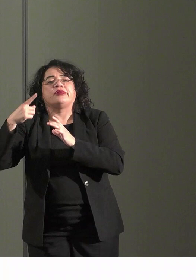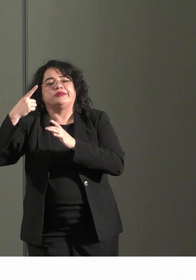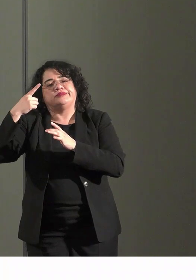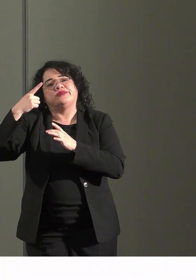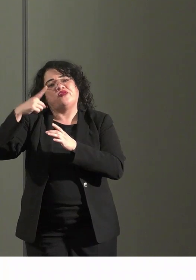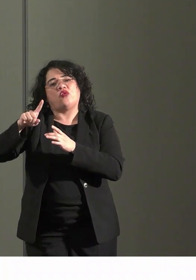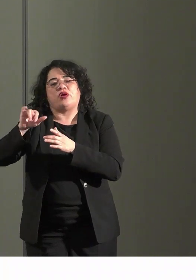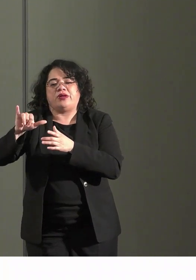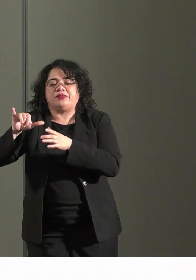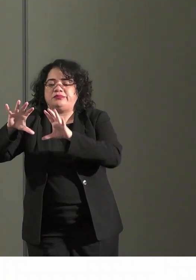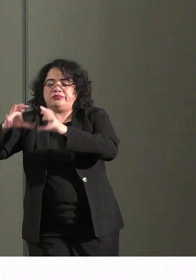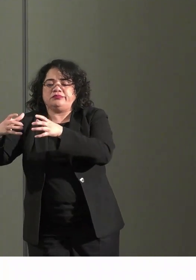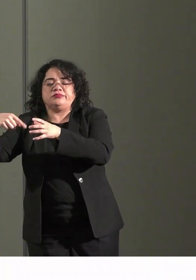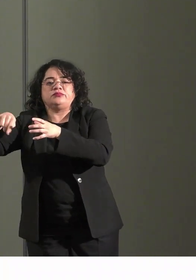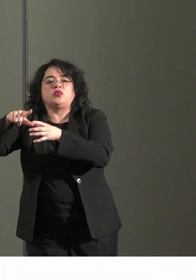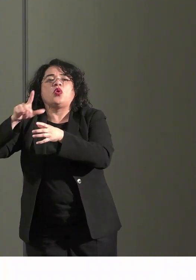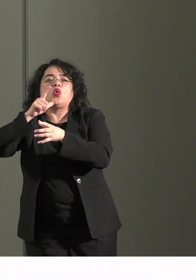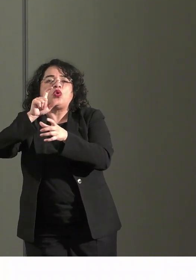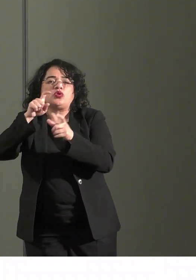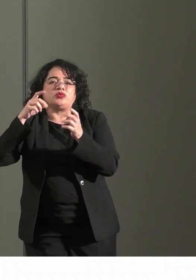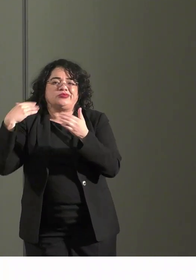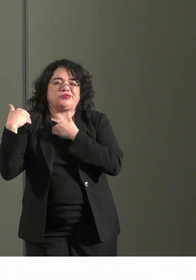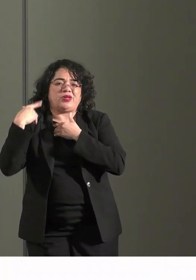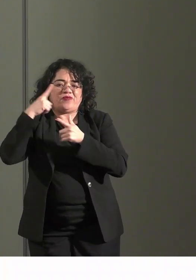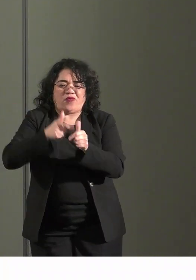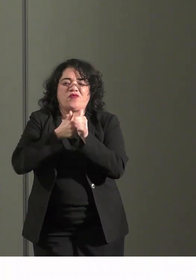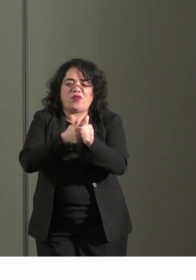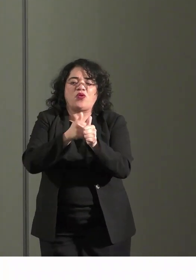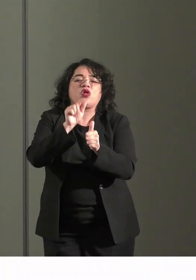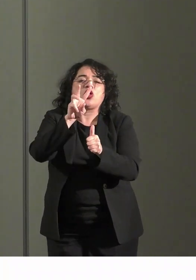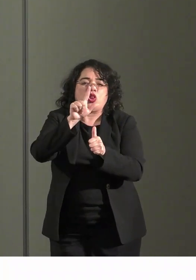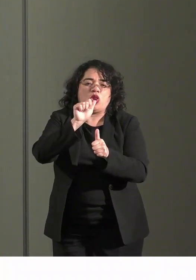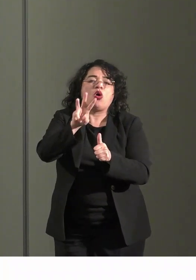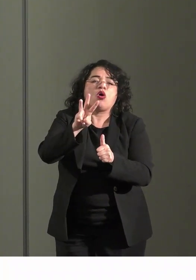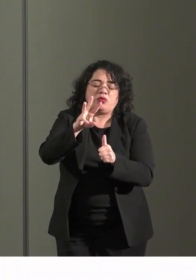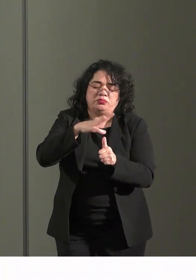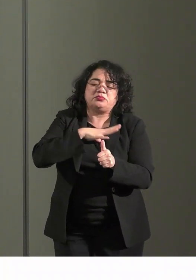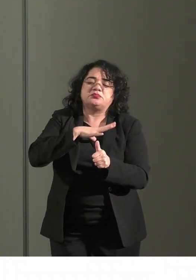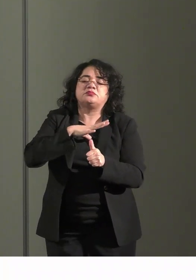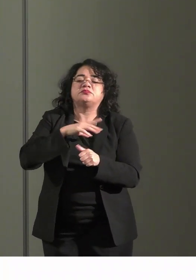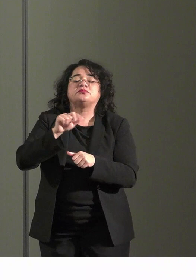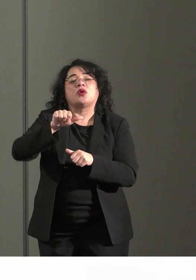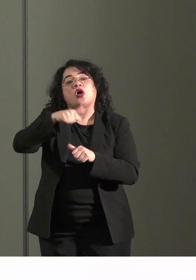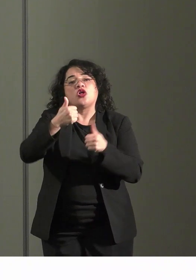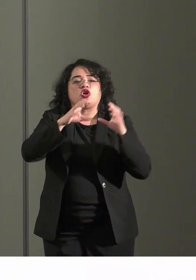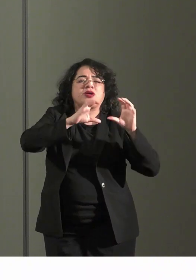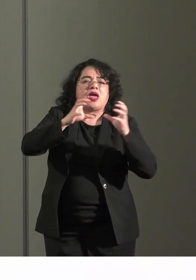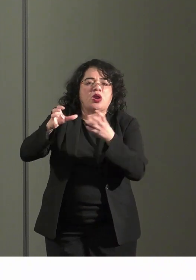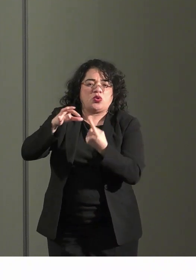the law. That sense there is a similar dimension. But there is other categories of exception. For